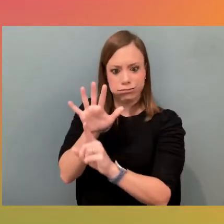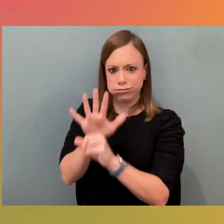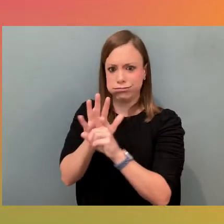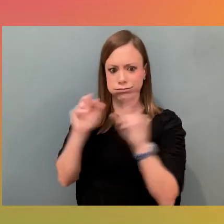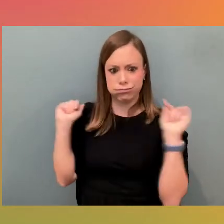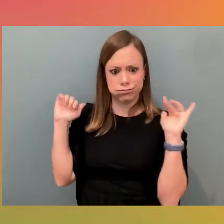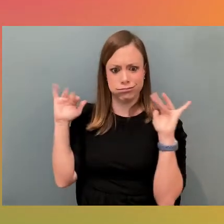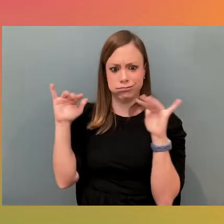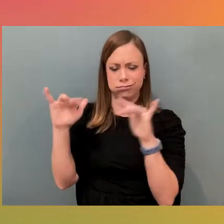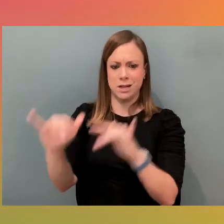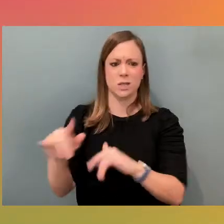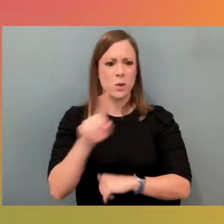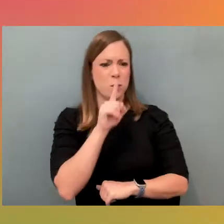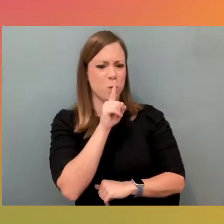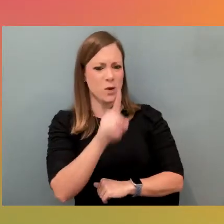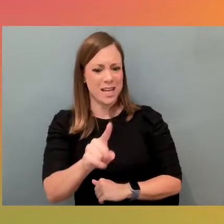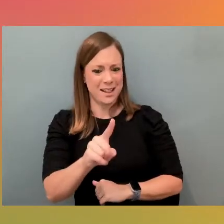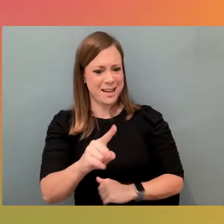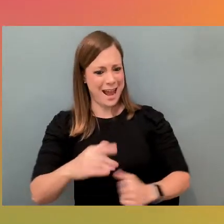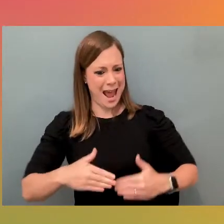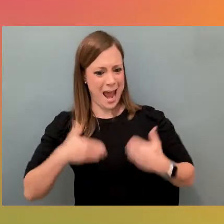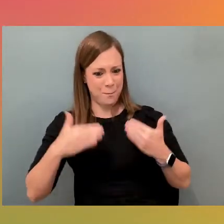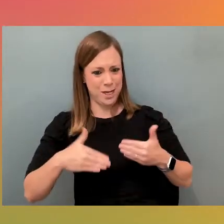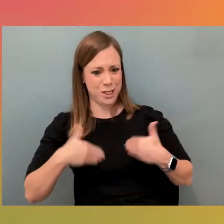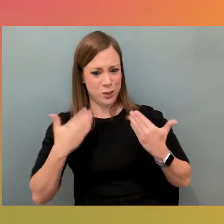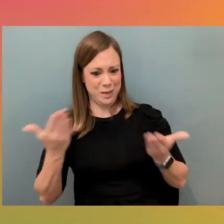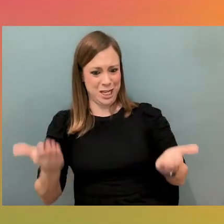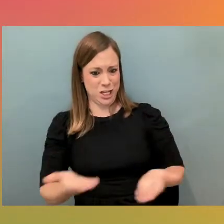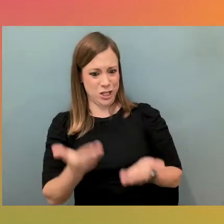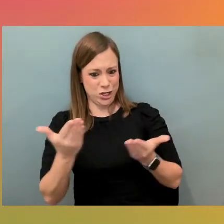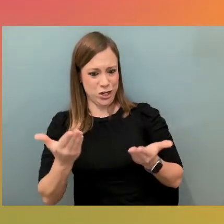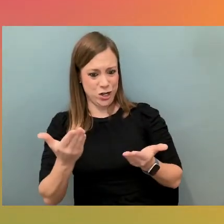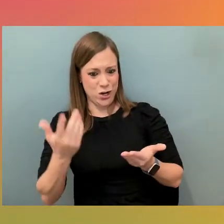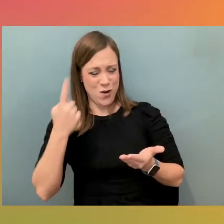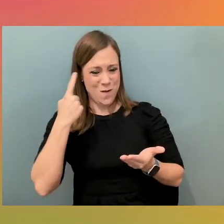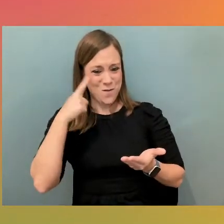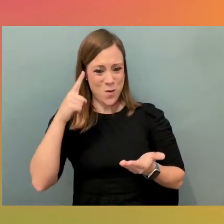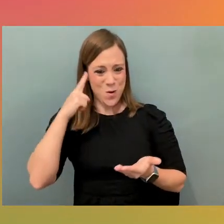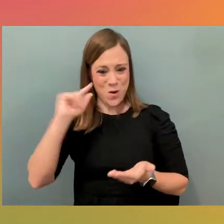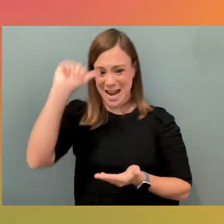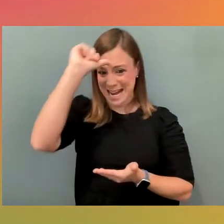HAPPENING EVENT IN THE WORLD, AND I AM VERY HAPPY TO BE HERE